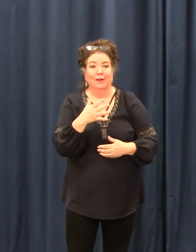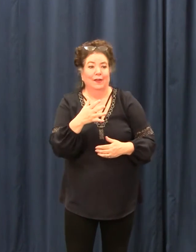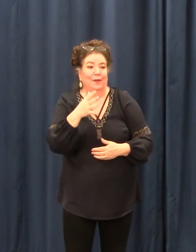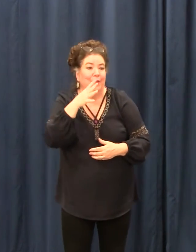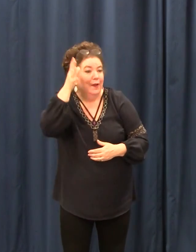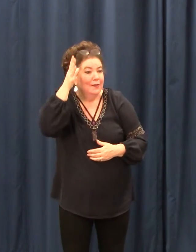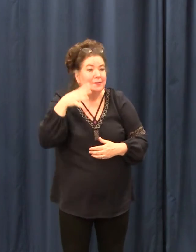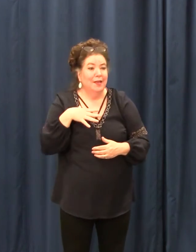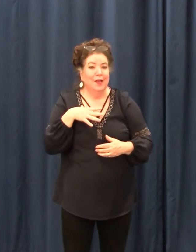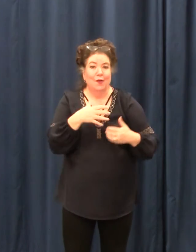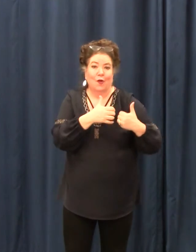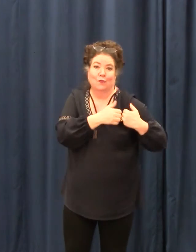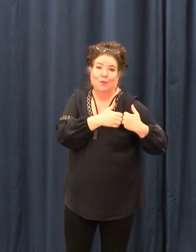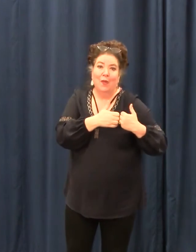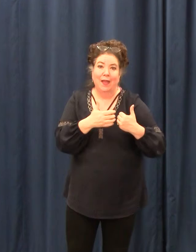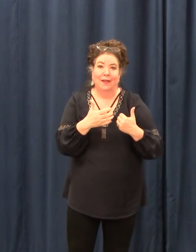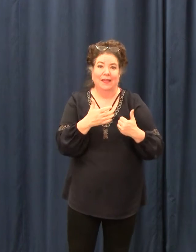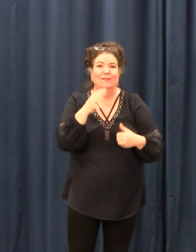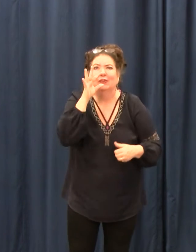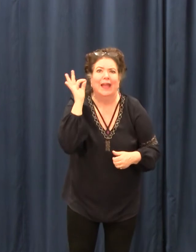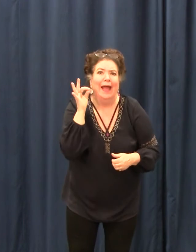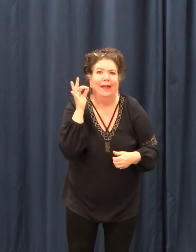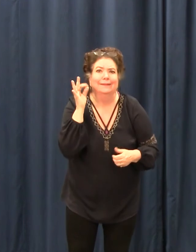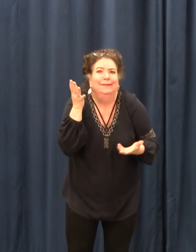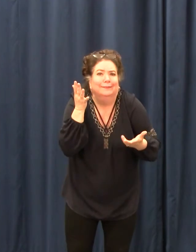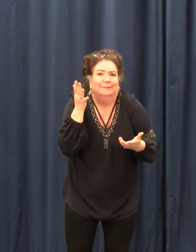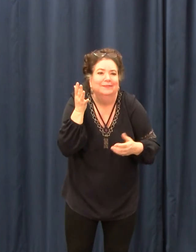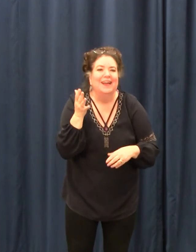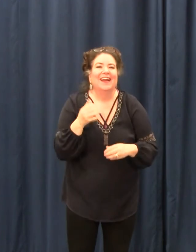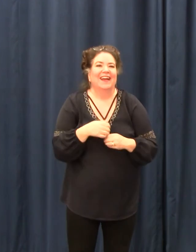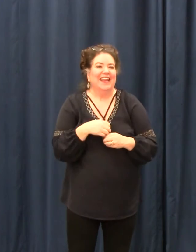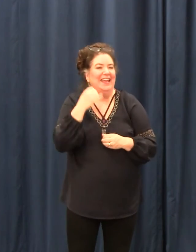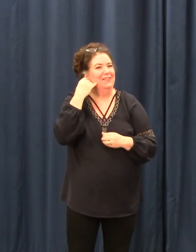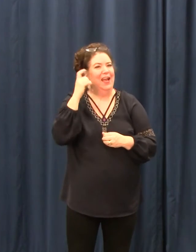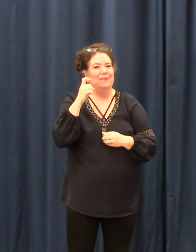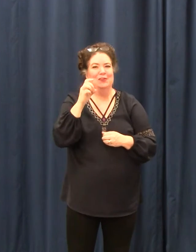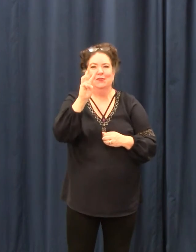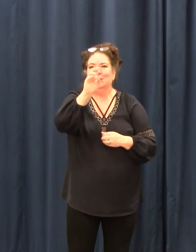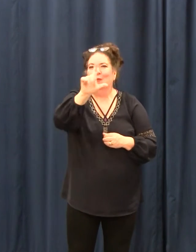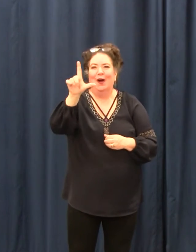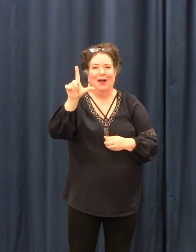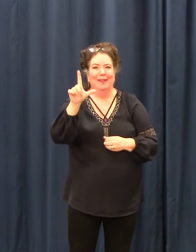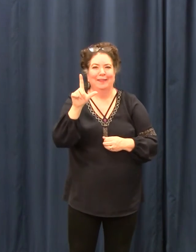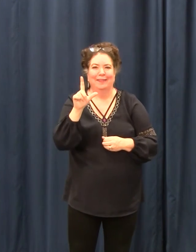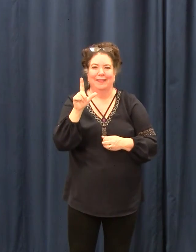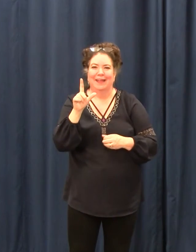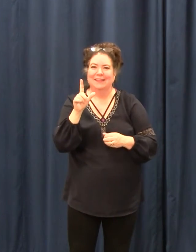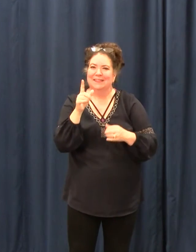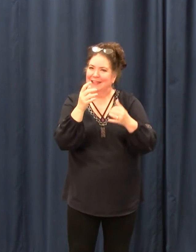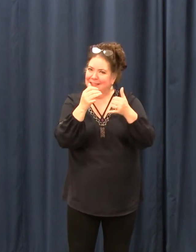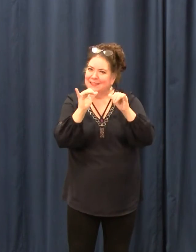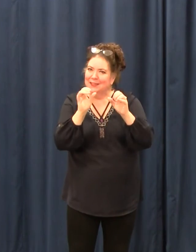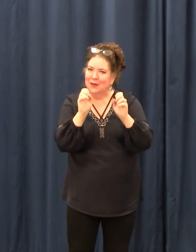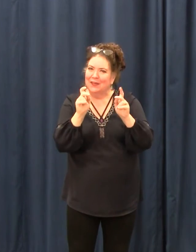there, or roommate, even your cat, if you have to use a wall as a partner.. that's still